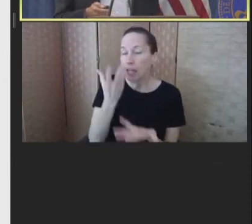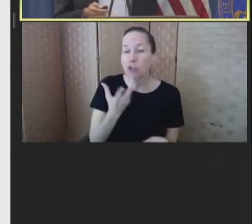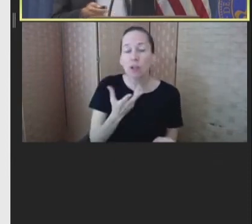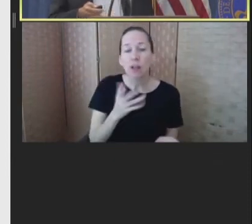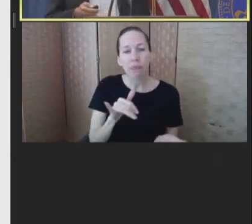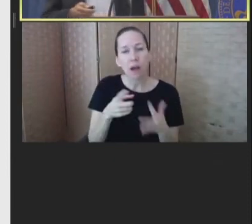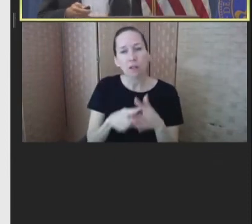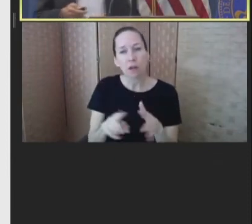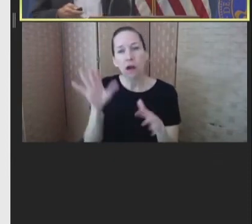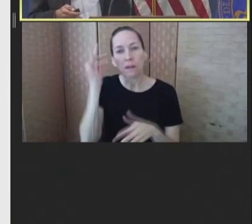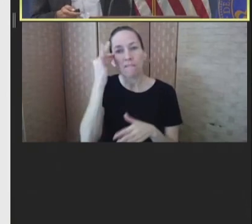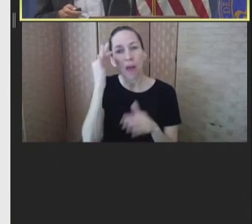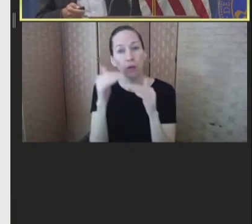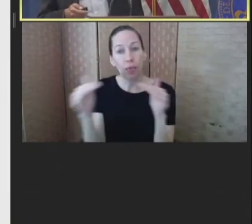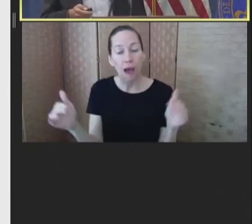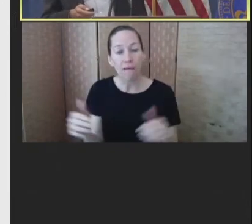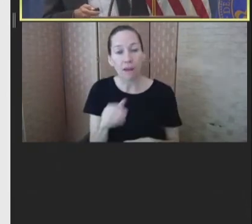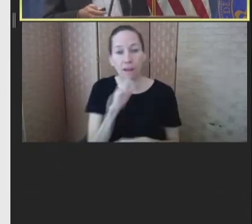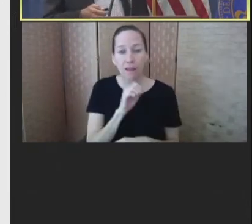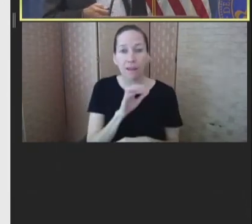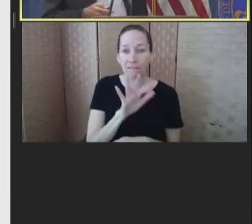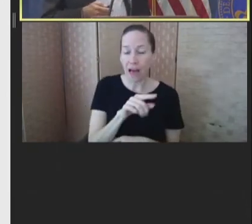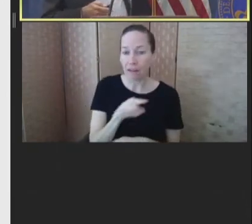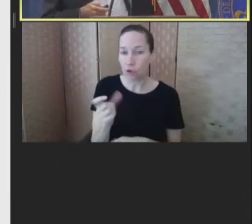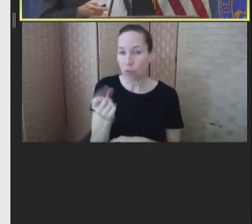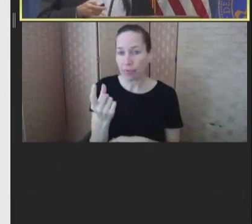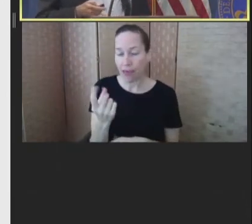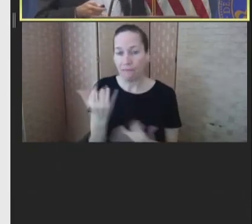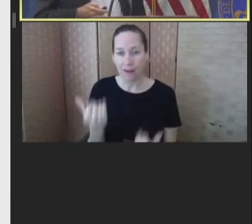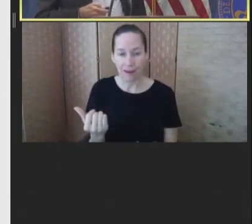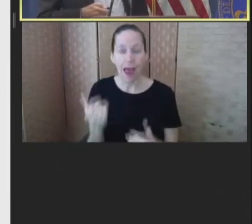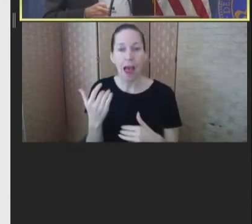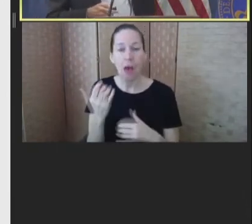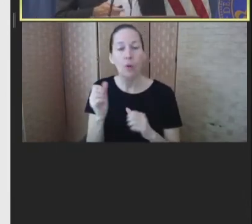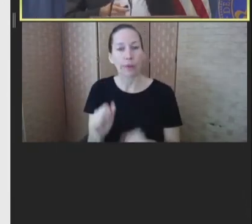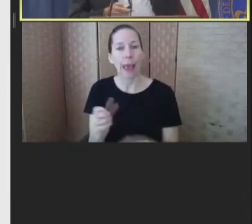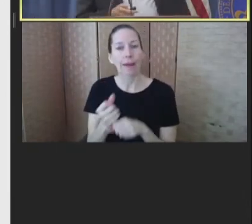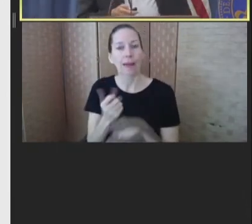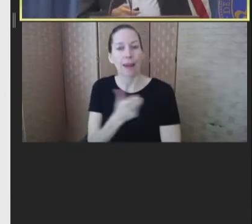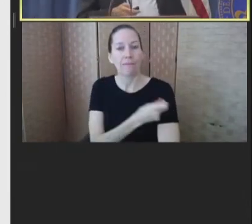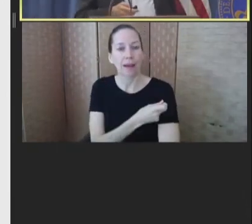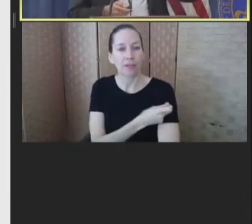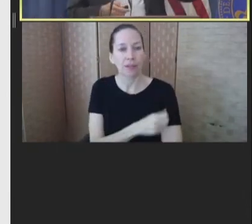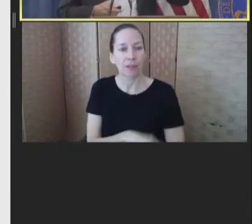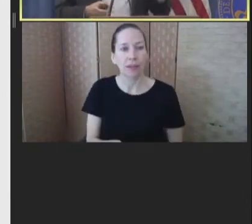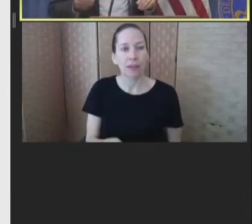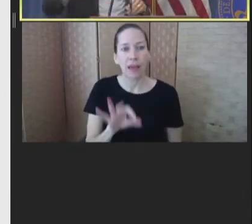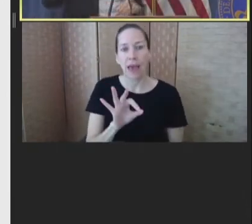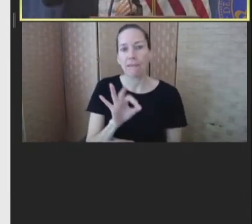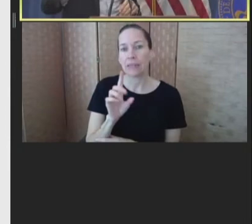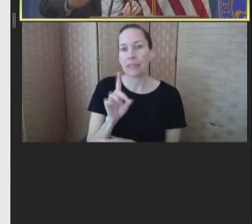11-year-olds are now eligible for vaccine. FDA, CDC, comes down to the state. Rob Schechter